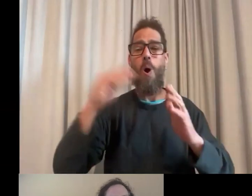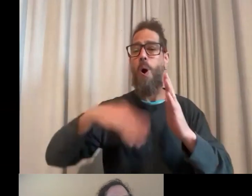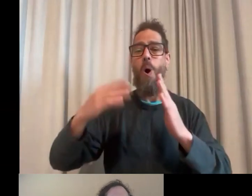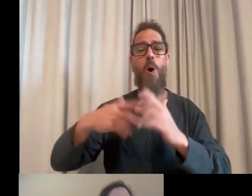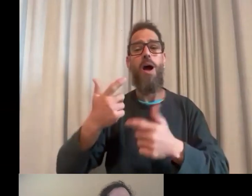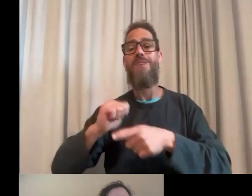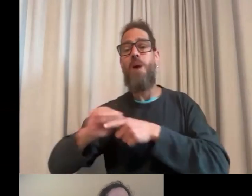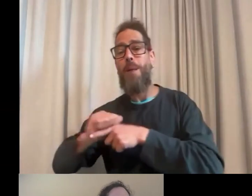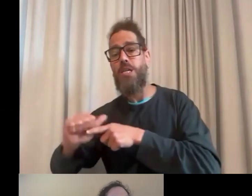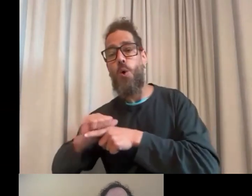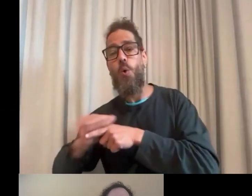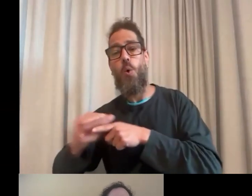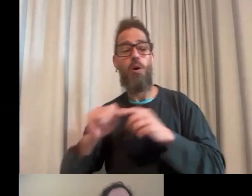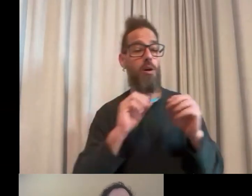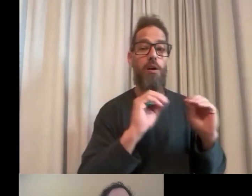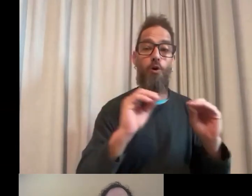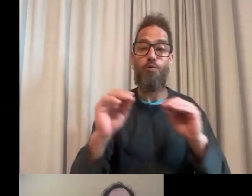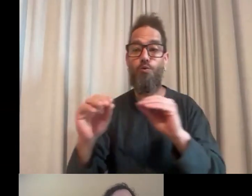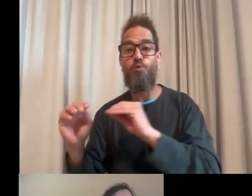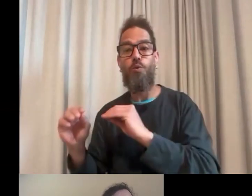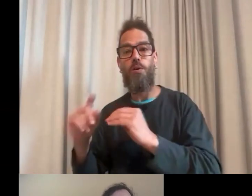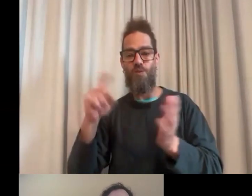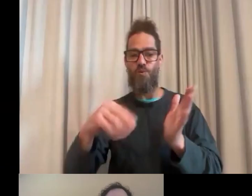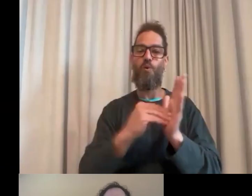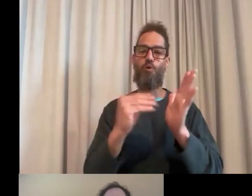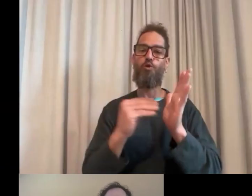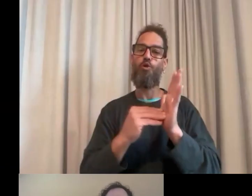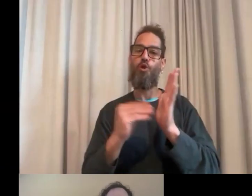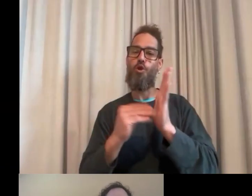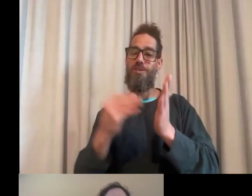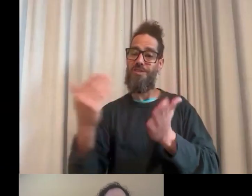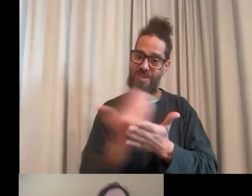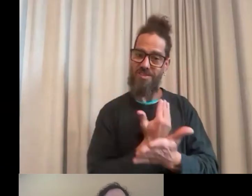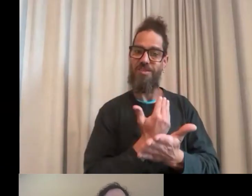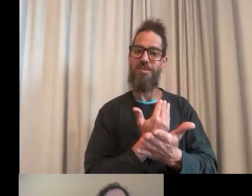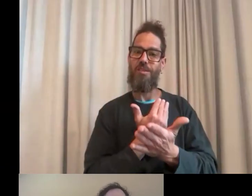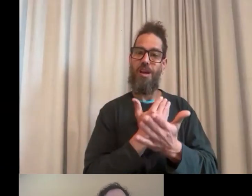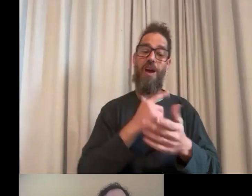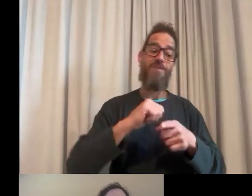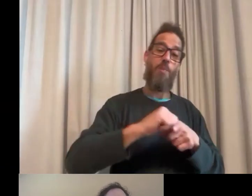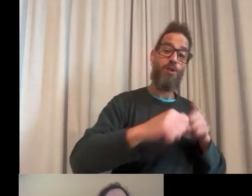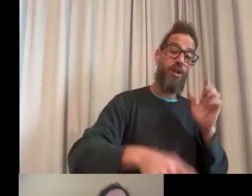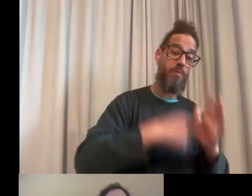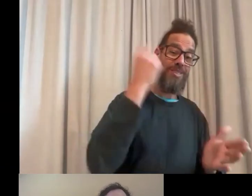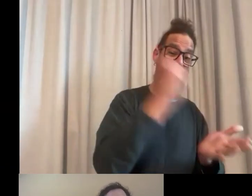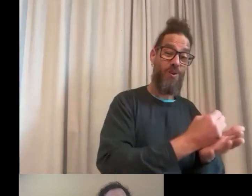All of the reports, anything having to do, any records of training, the regulations are very clear that you have to keep all of those for at least